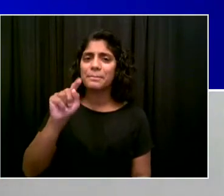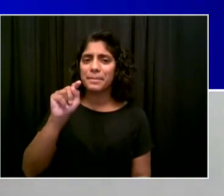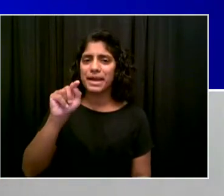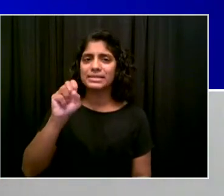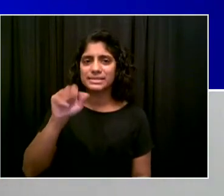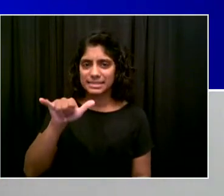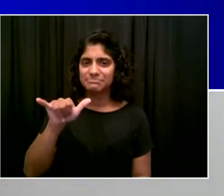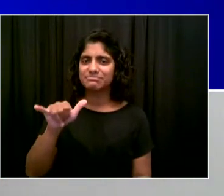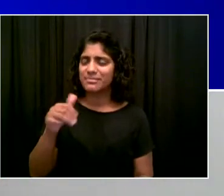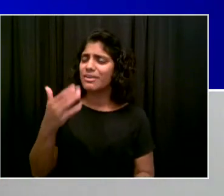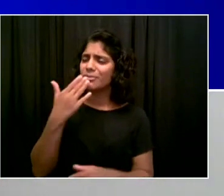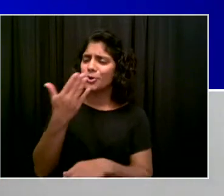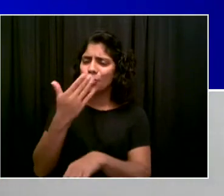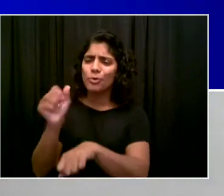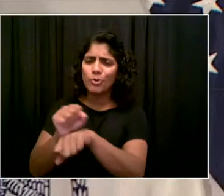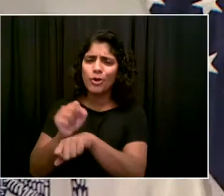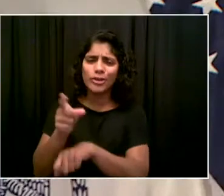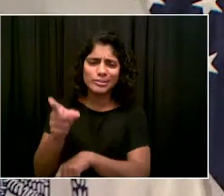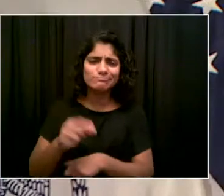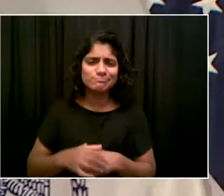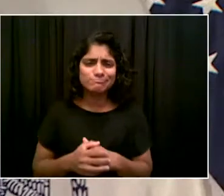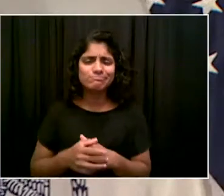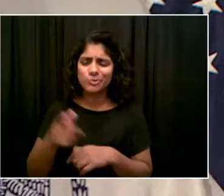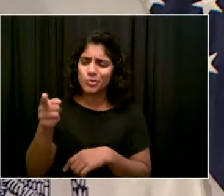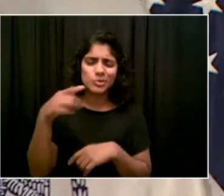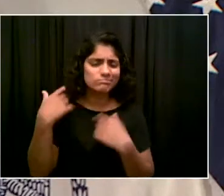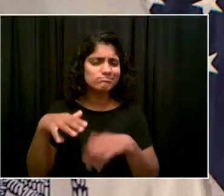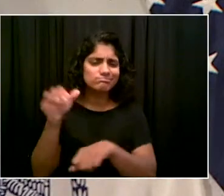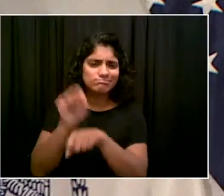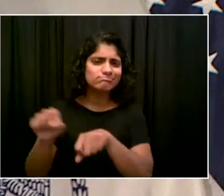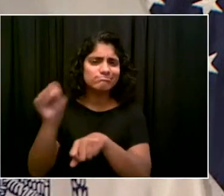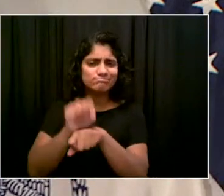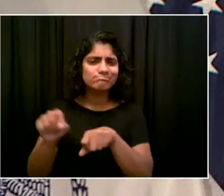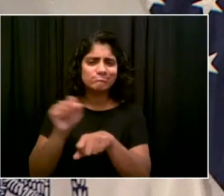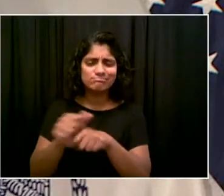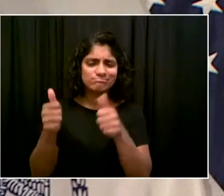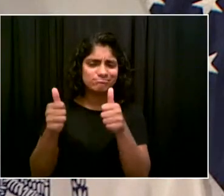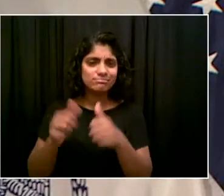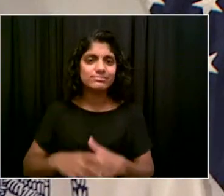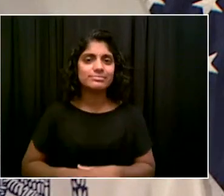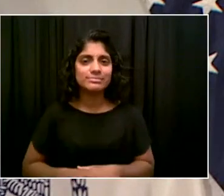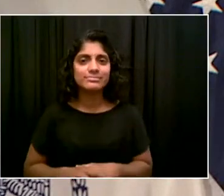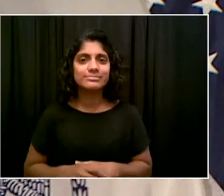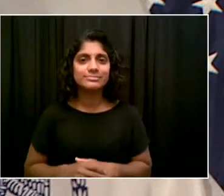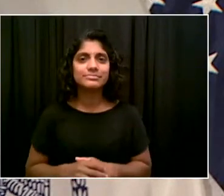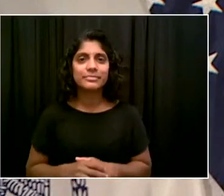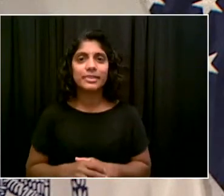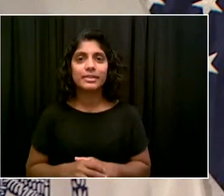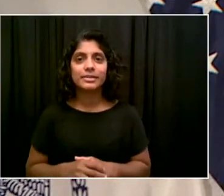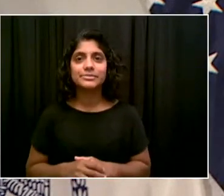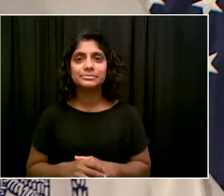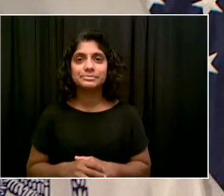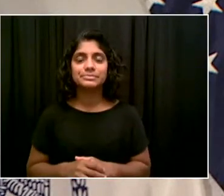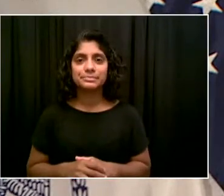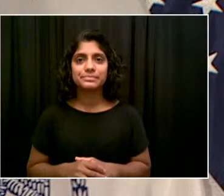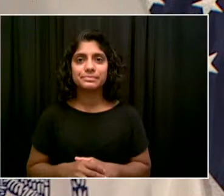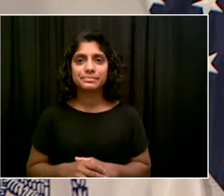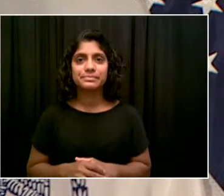I THANK YOU FOR IT. OUR STRAPHANGERS ARE BETTER OFF BECAUSE YOUG UYS